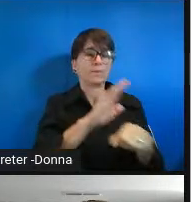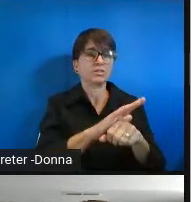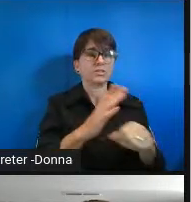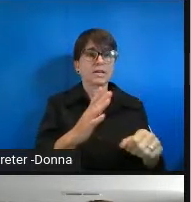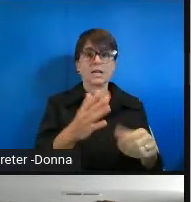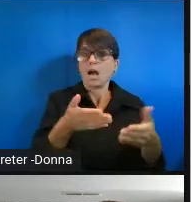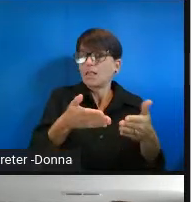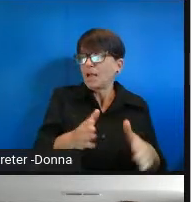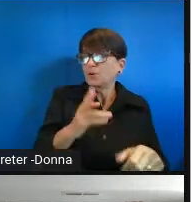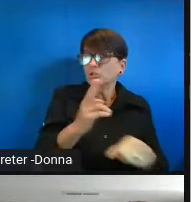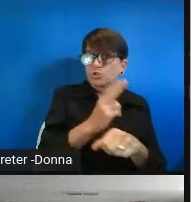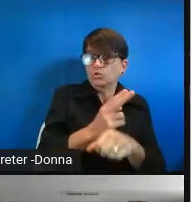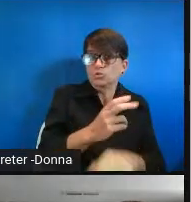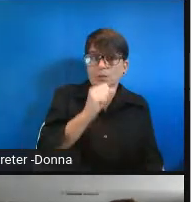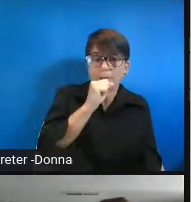Common use cases for native dialogues are